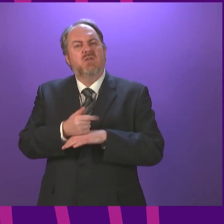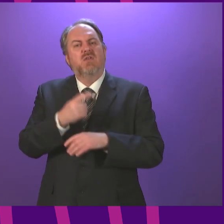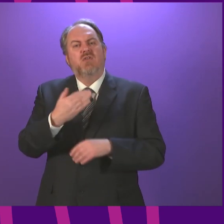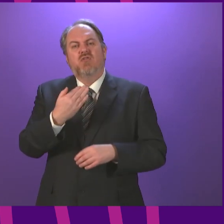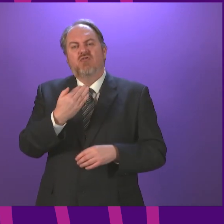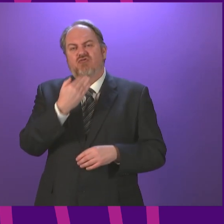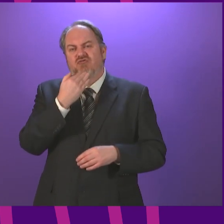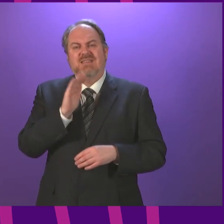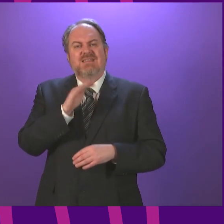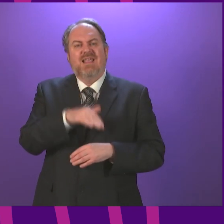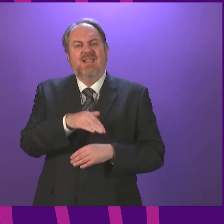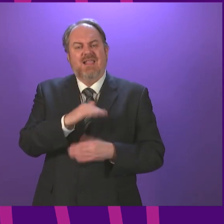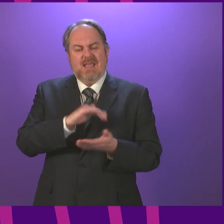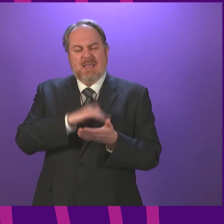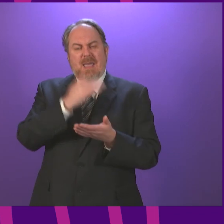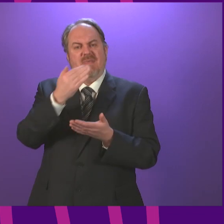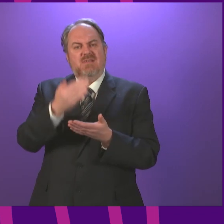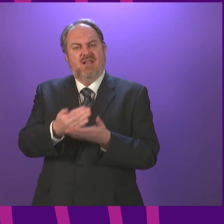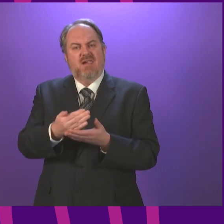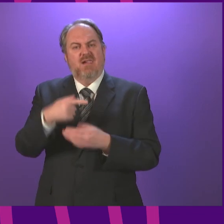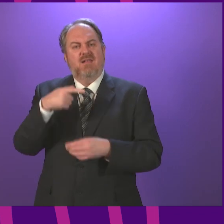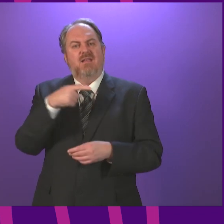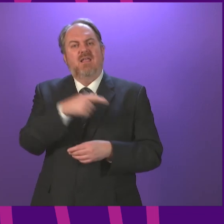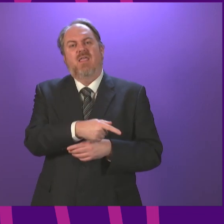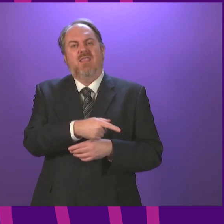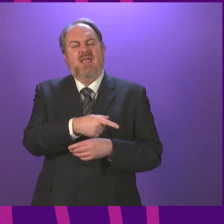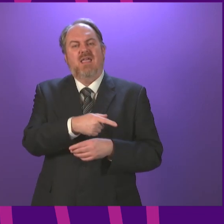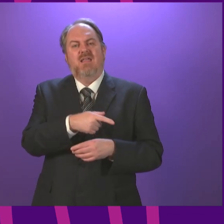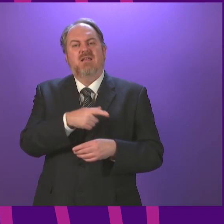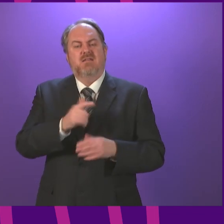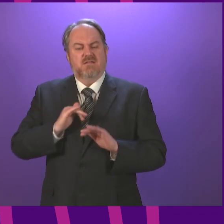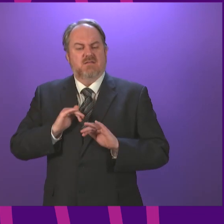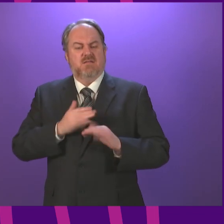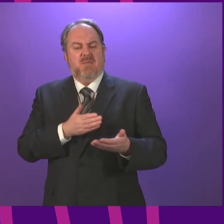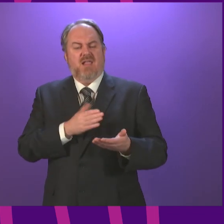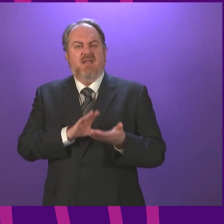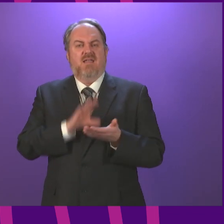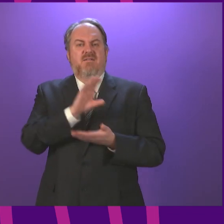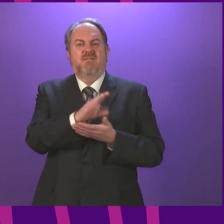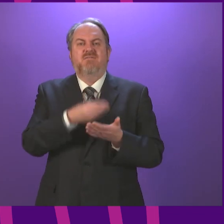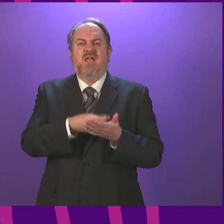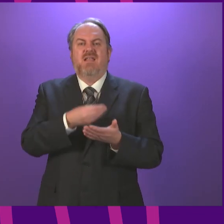of the United Kingdom’s largest providers of supply chain finance, is a cause for concern